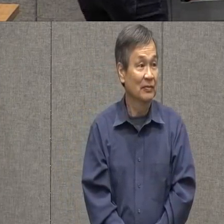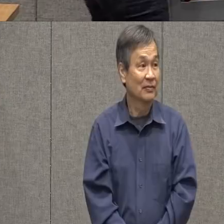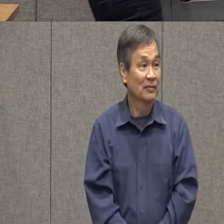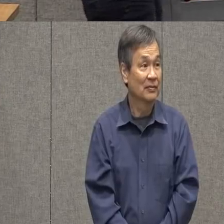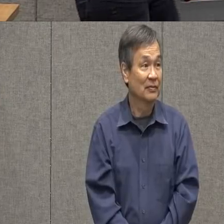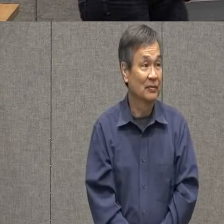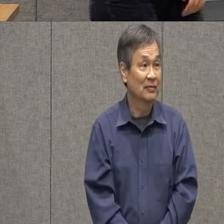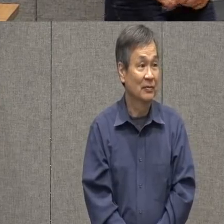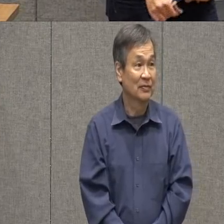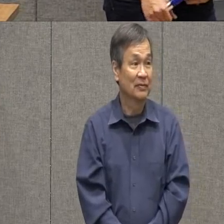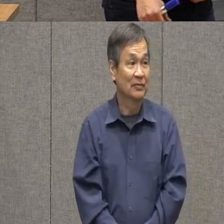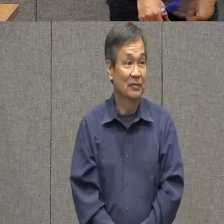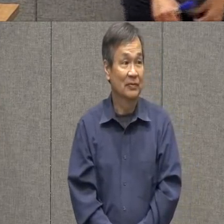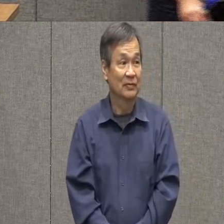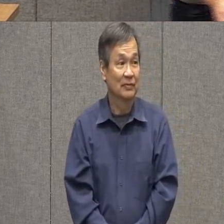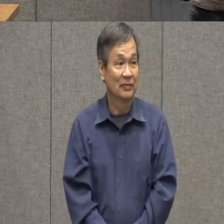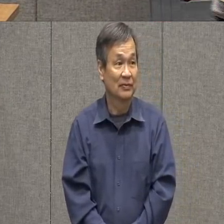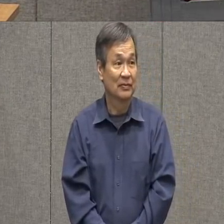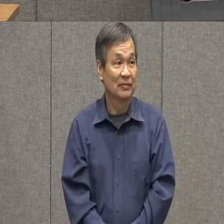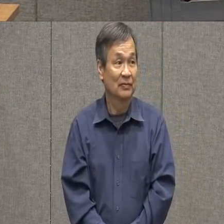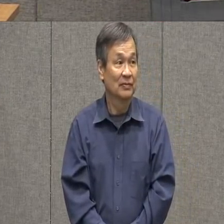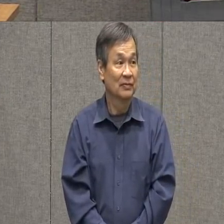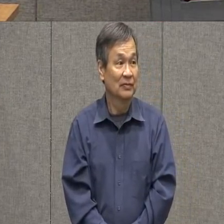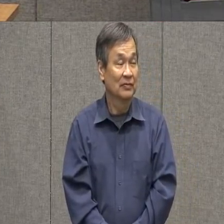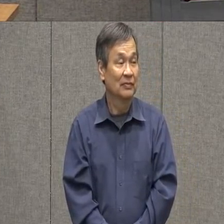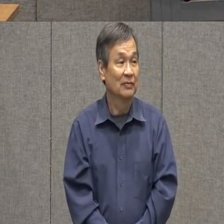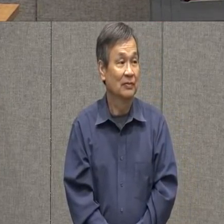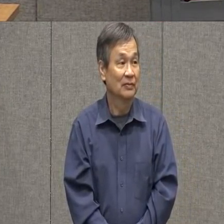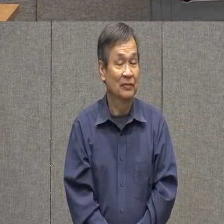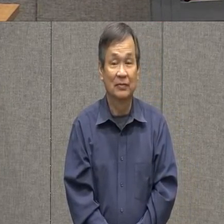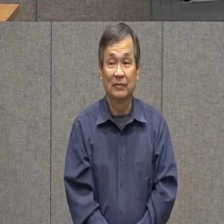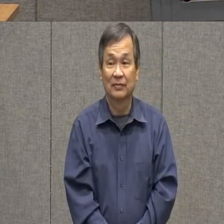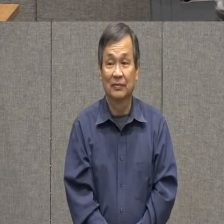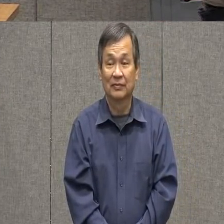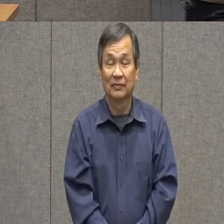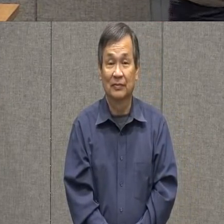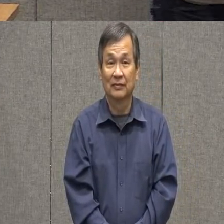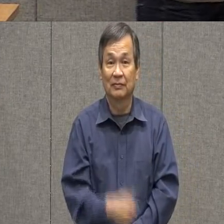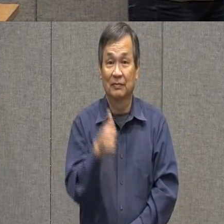It's coming. Almost. Let's see. Good.